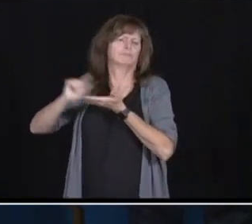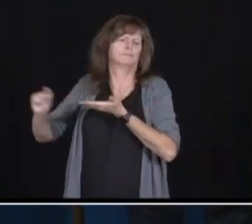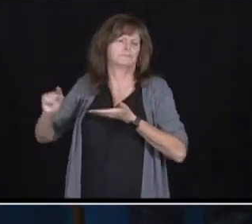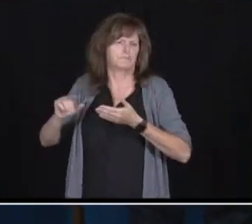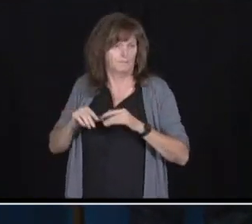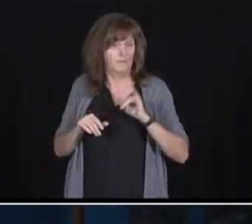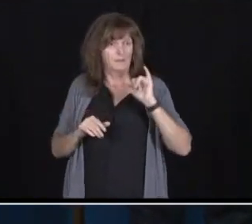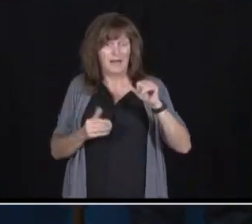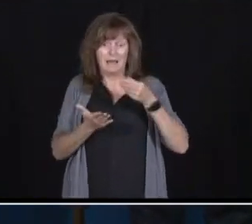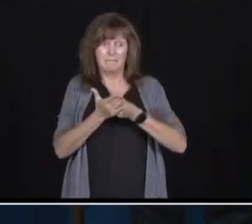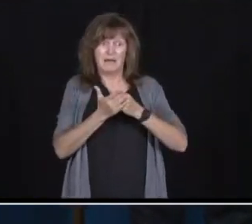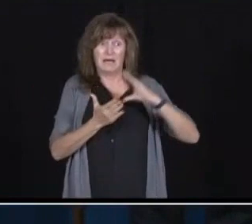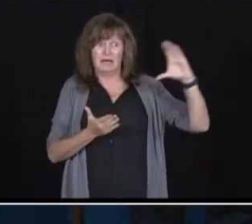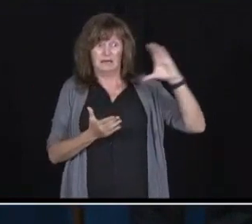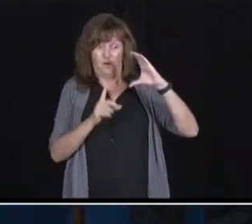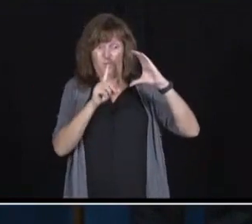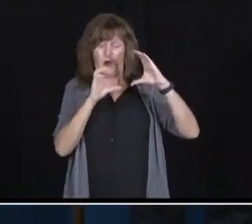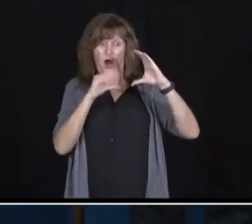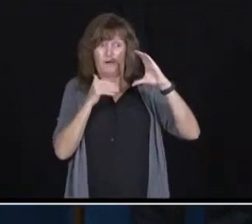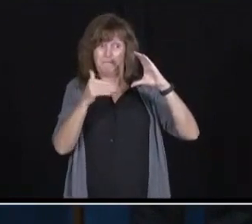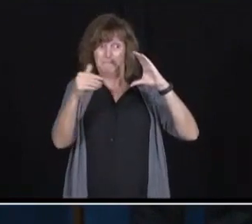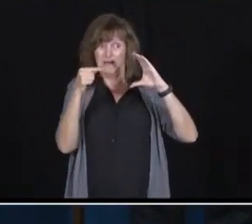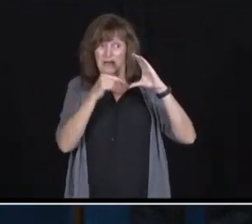million